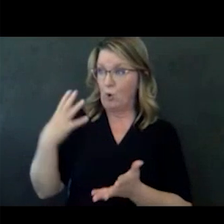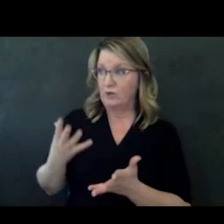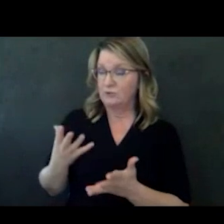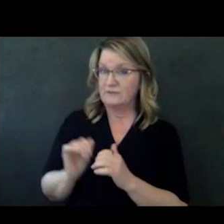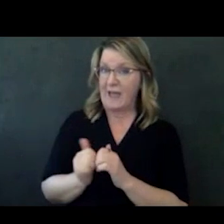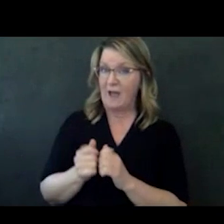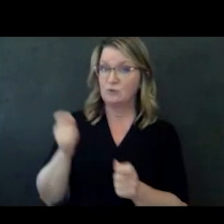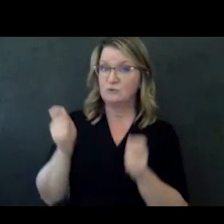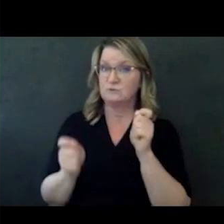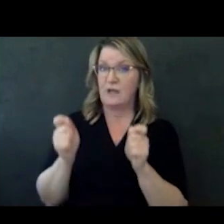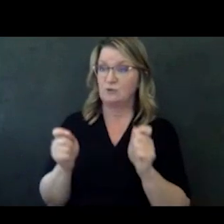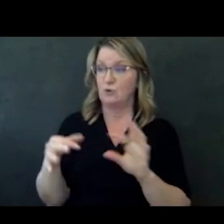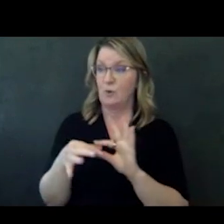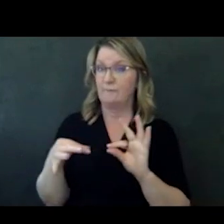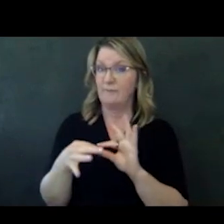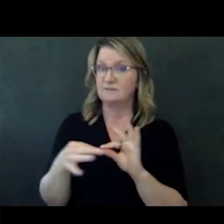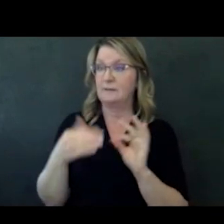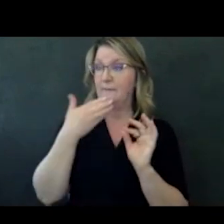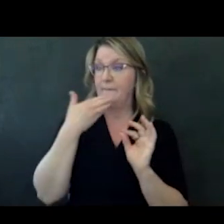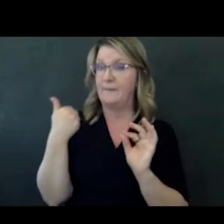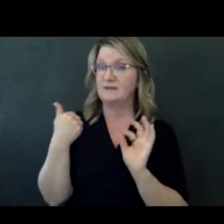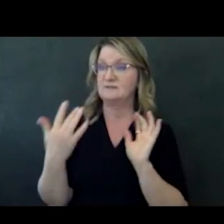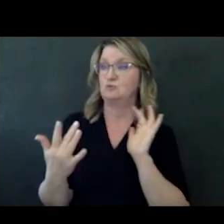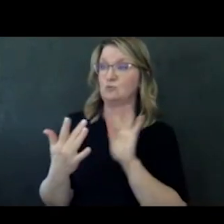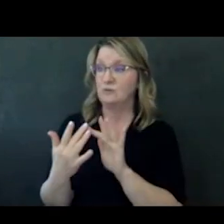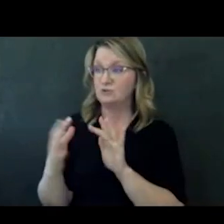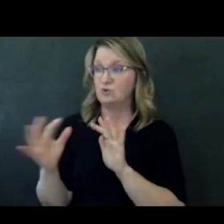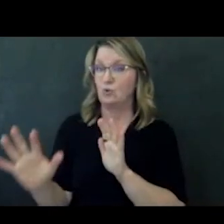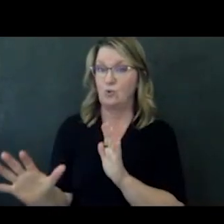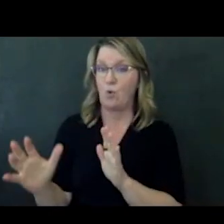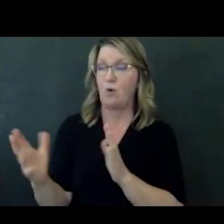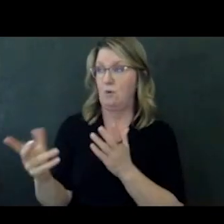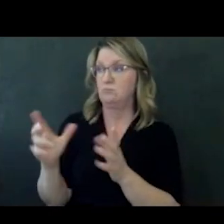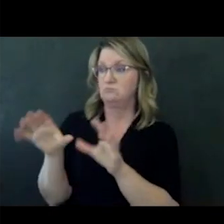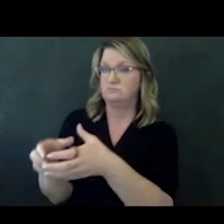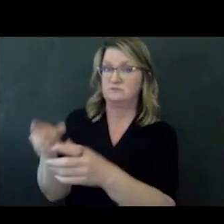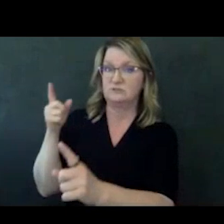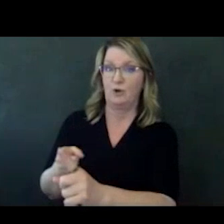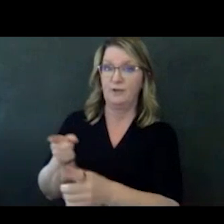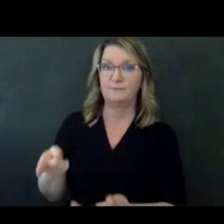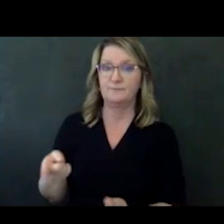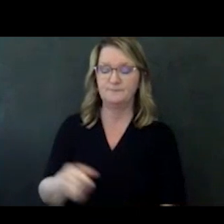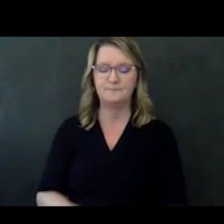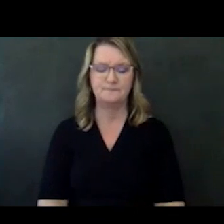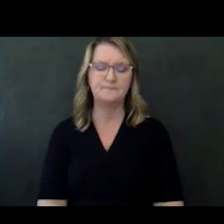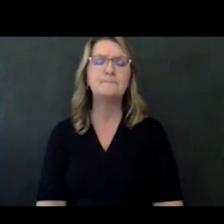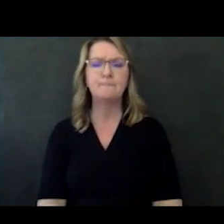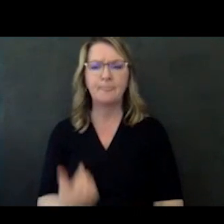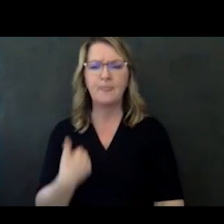your messaging to best reach your audiences? [John] Yes, so we've created it over time as staff